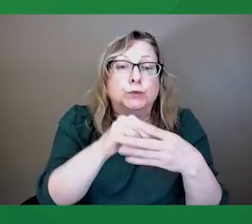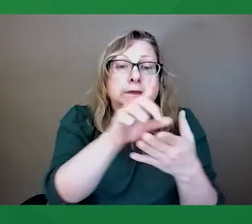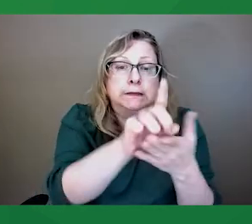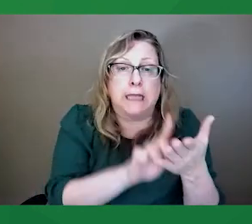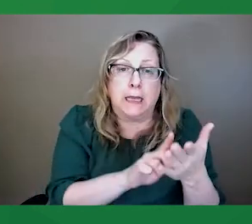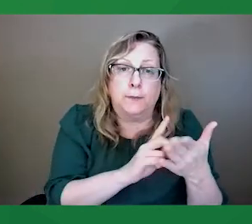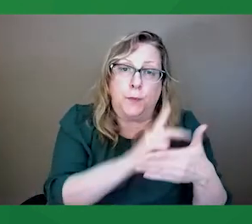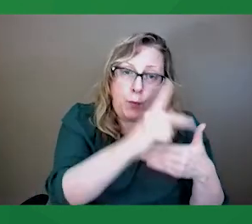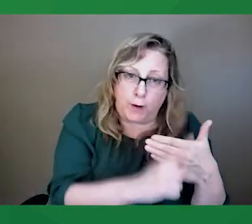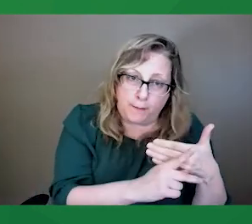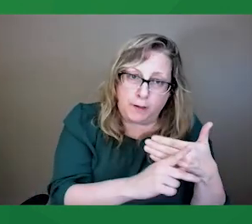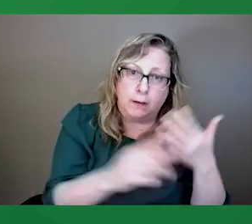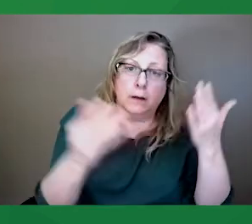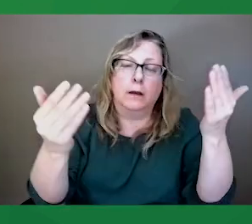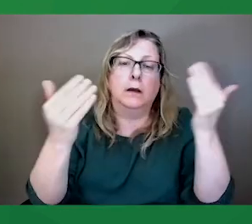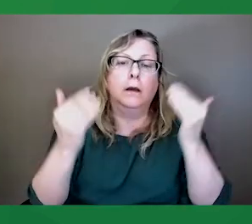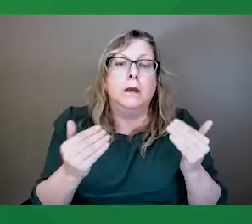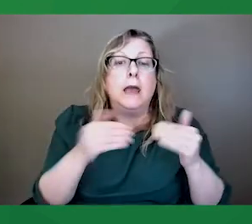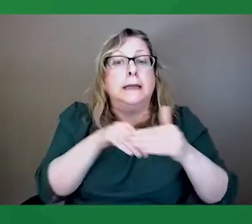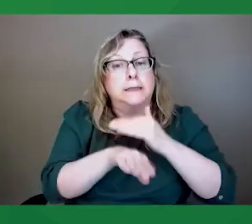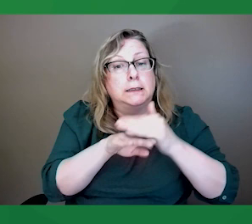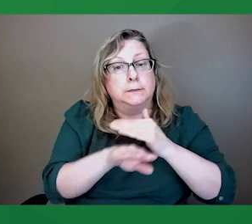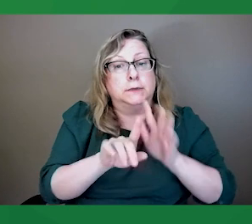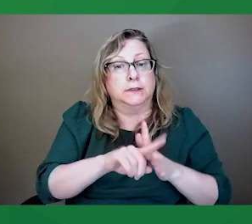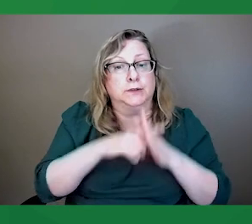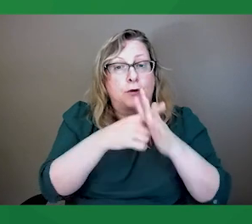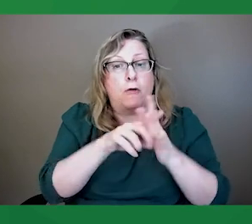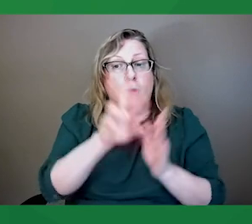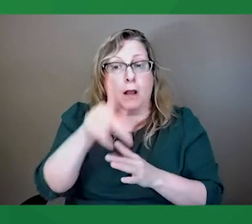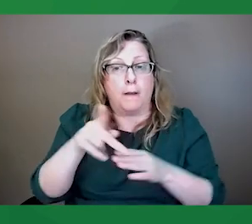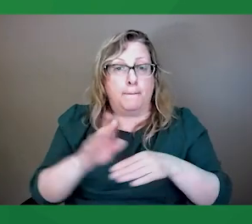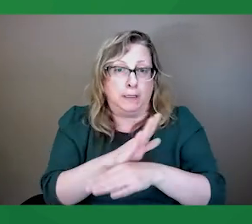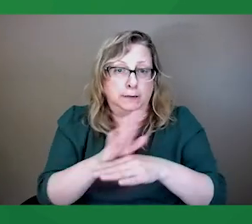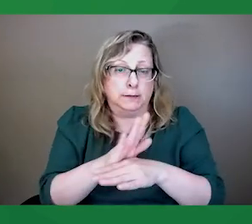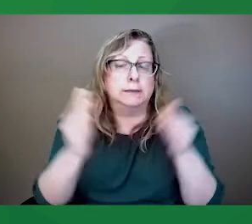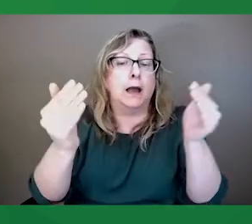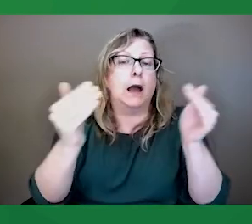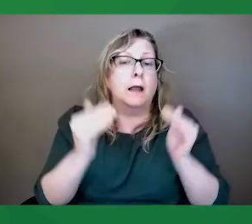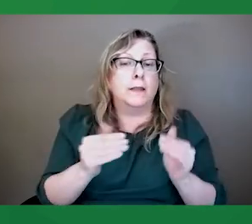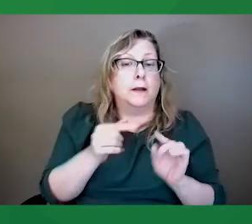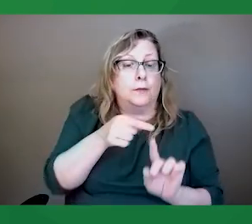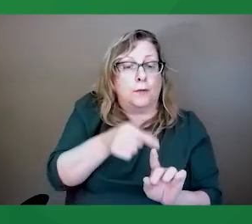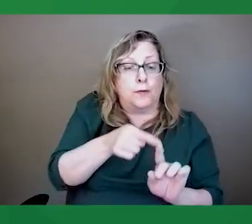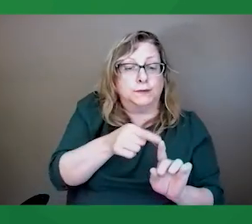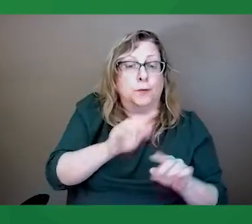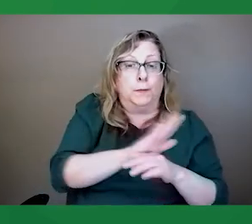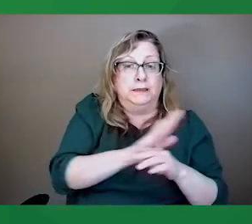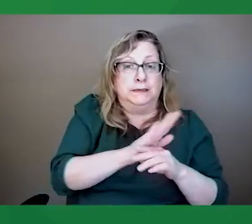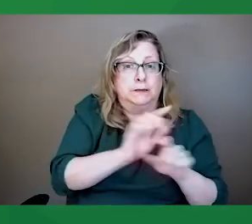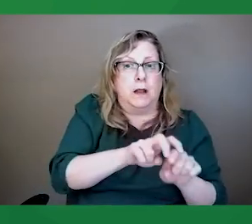or to accessibility startups, but also to scale ups and enterprise clients, as well as to organizations.